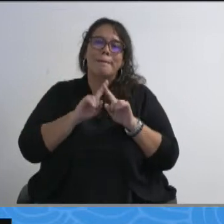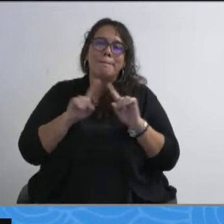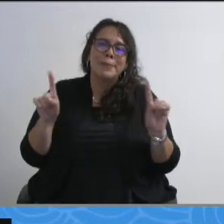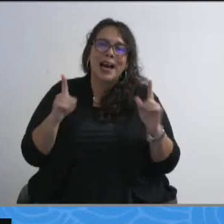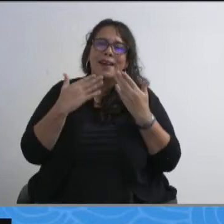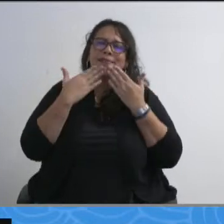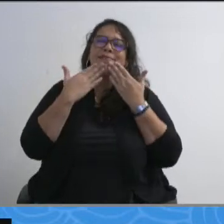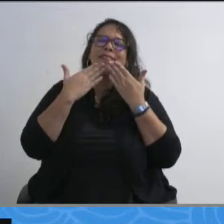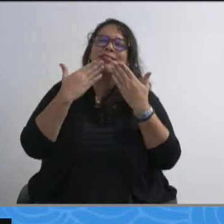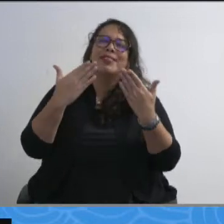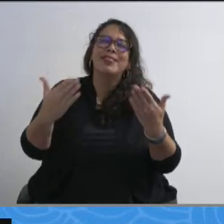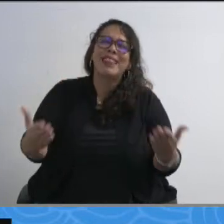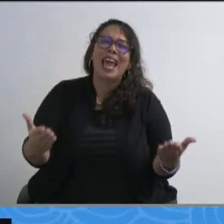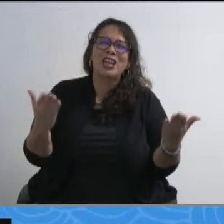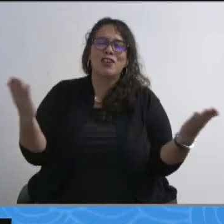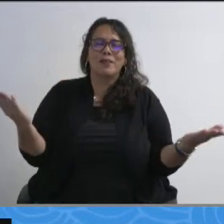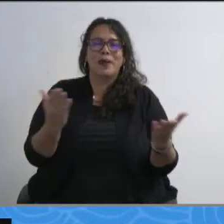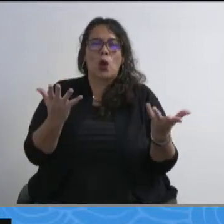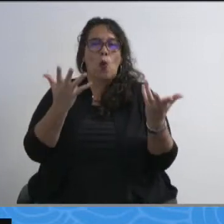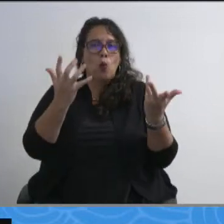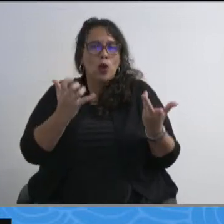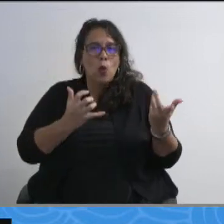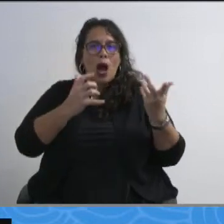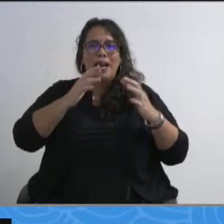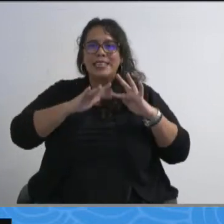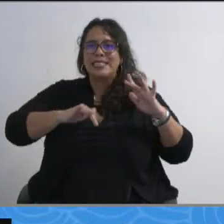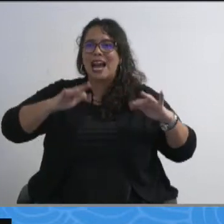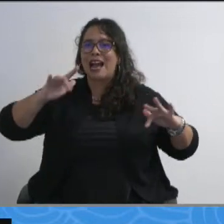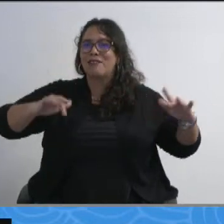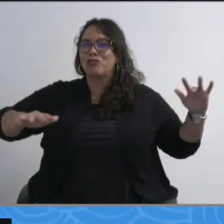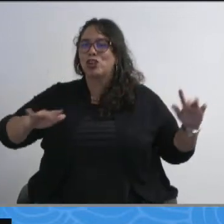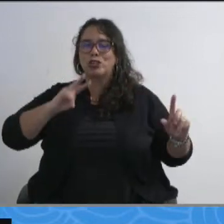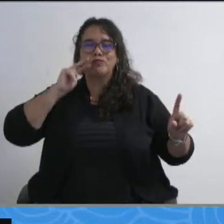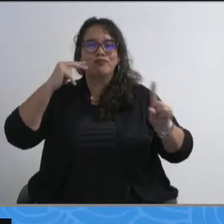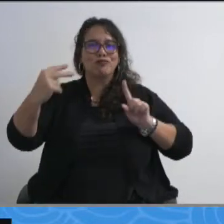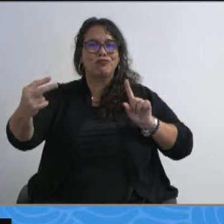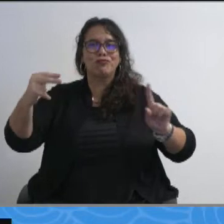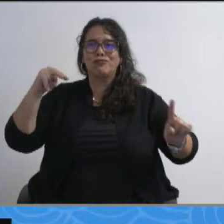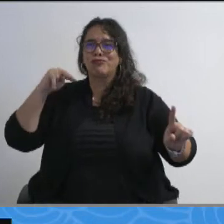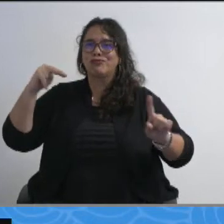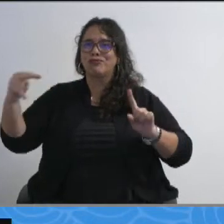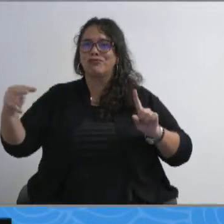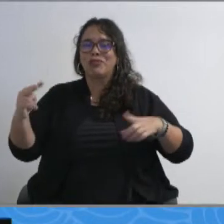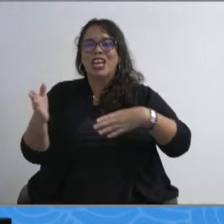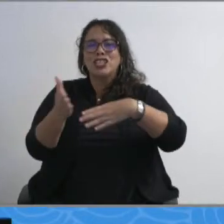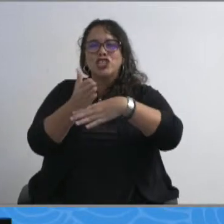We wanna seek to understand diverse points of view. We wanna share the space that we create.